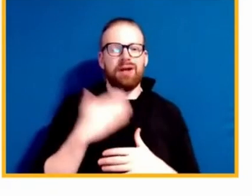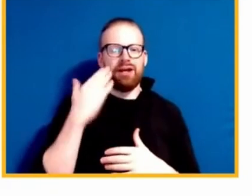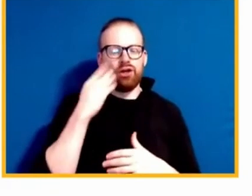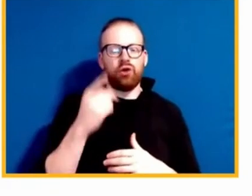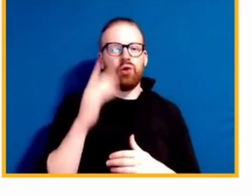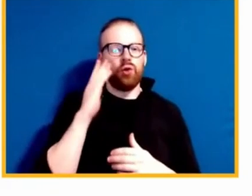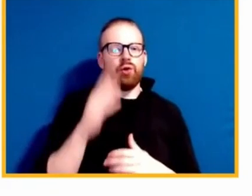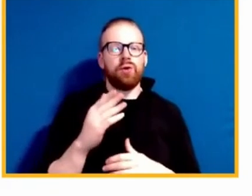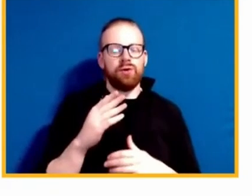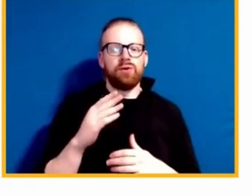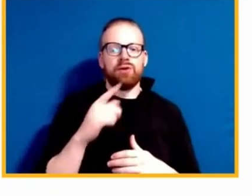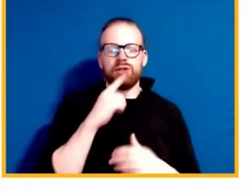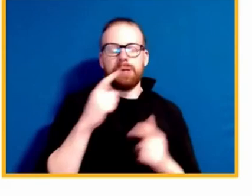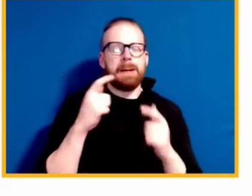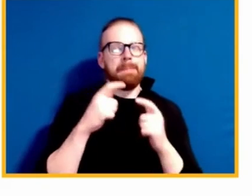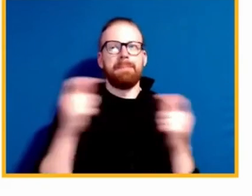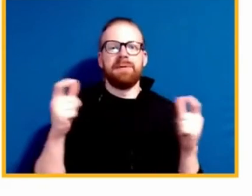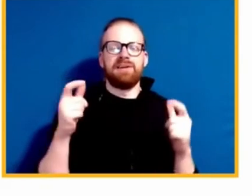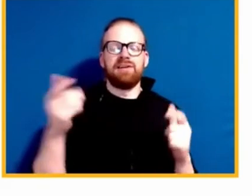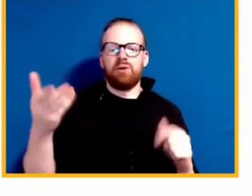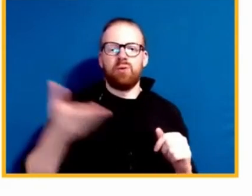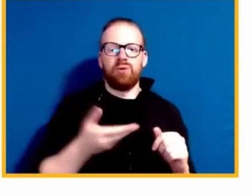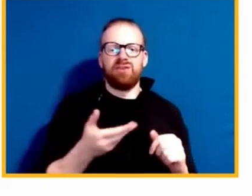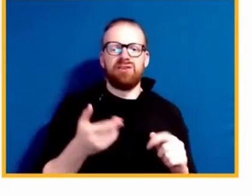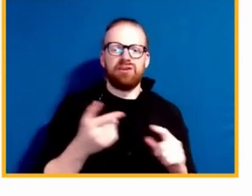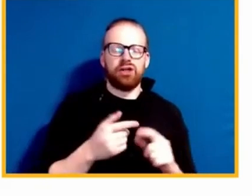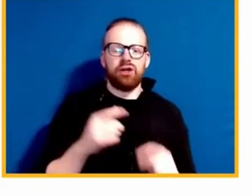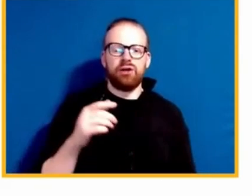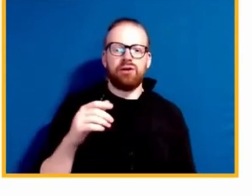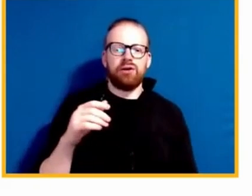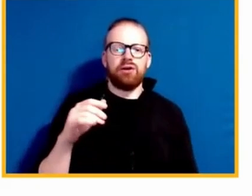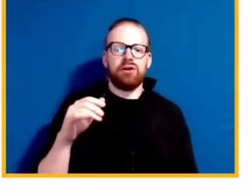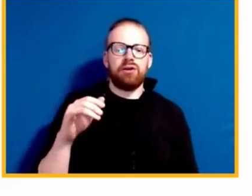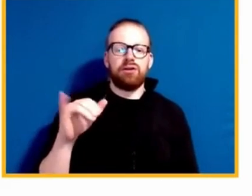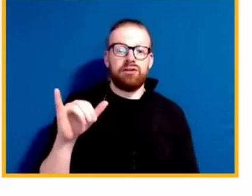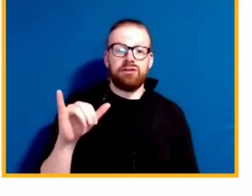So everybody, give a huge welcome to Yu Puffin!